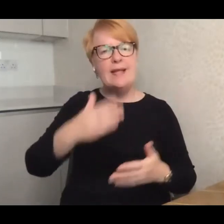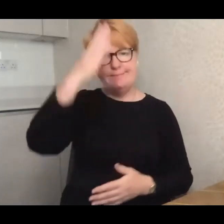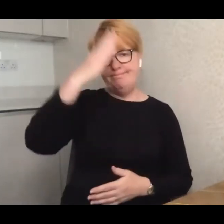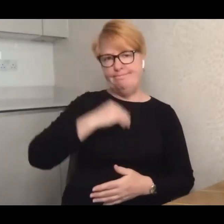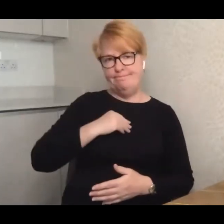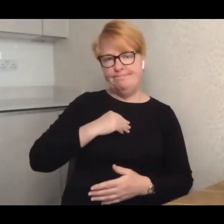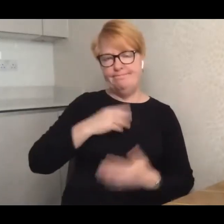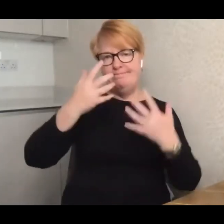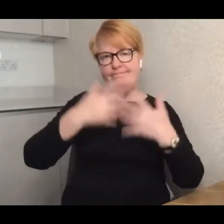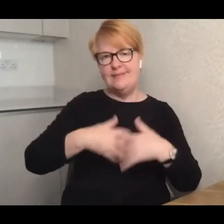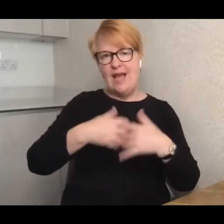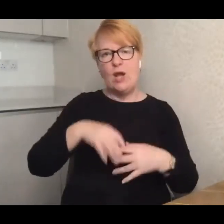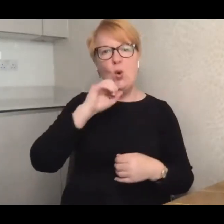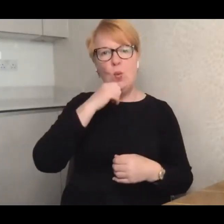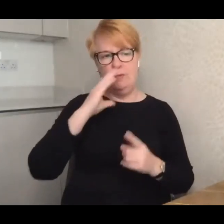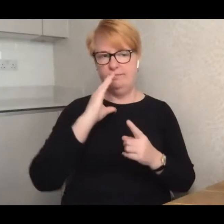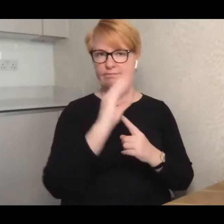assistant will give you a dedicated access link.